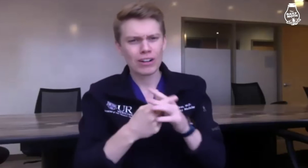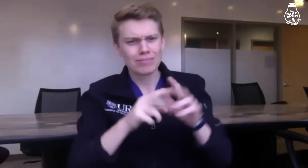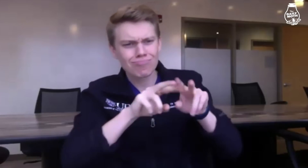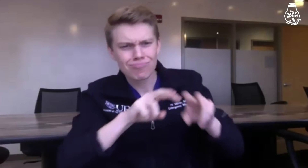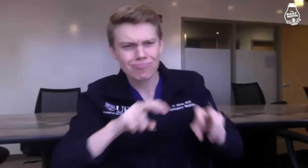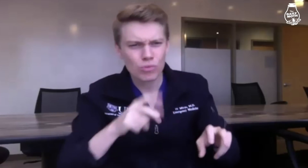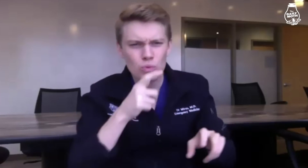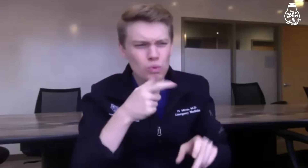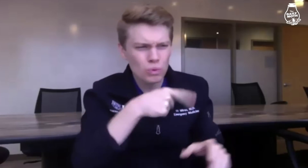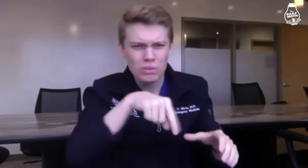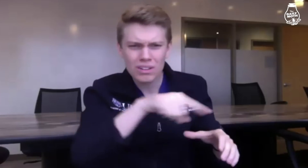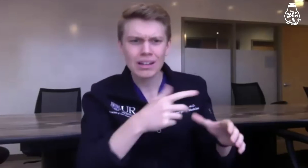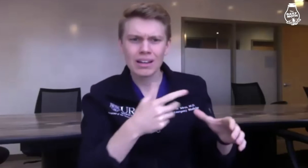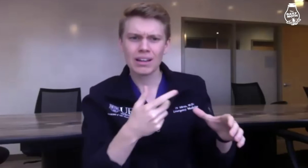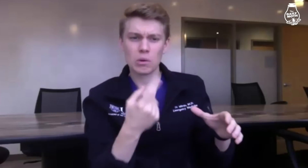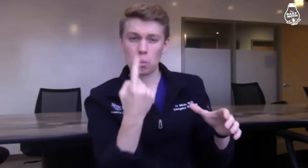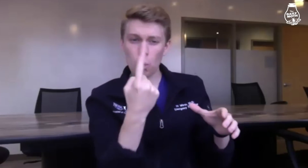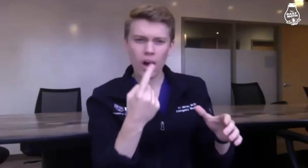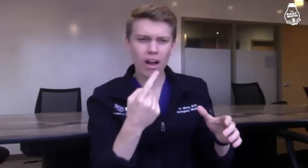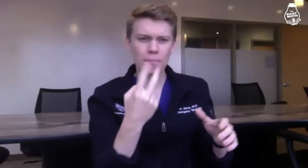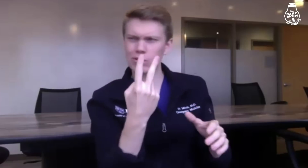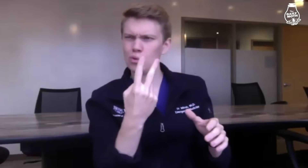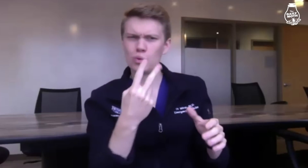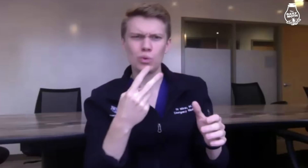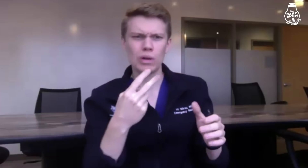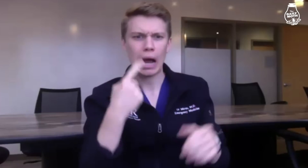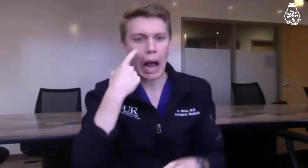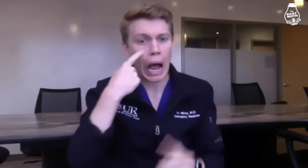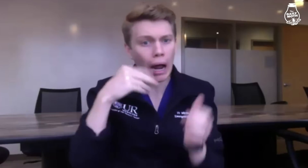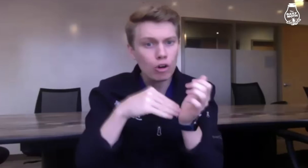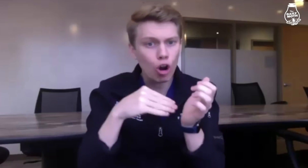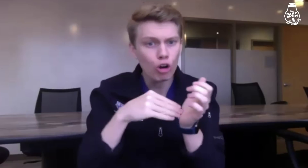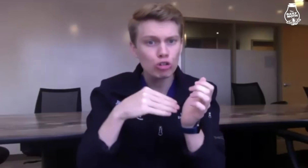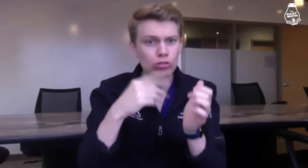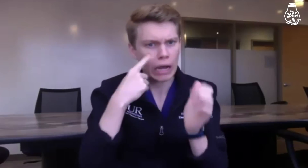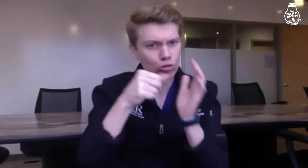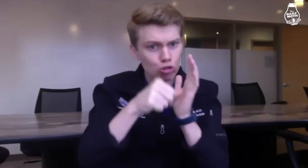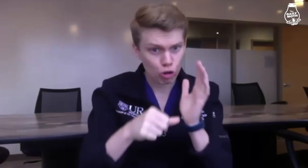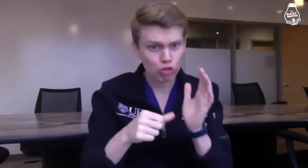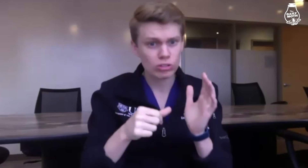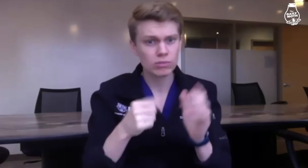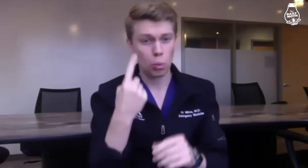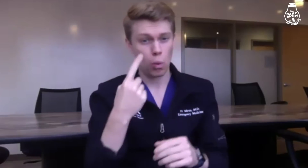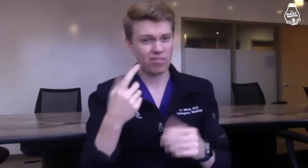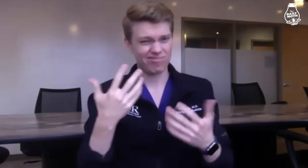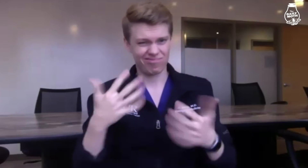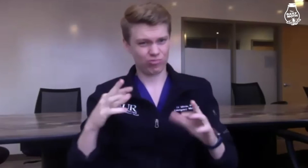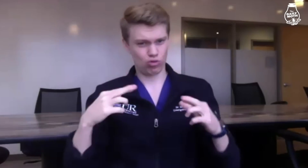I did some research on them and saw that one or two of them were eye doctors or surgeons.